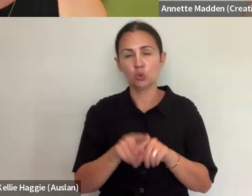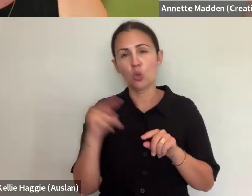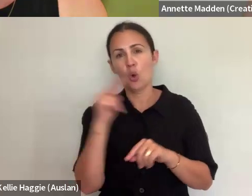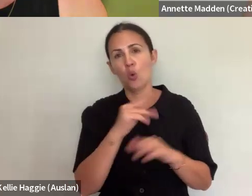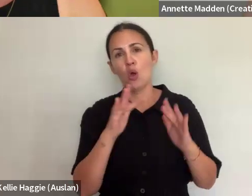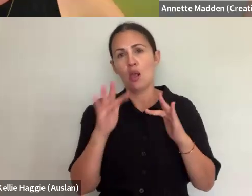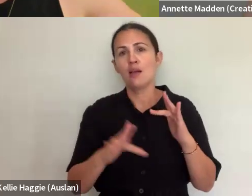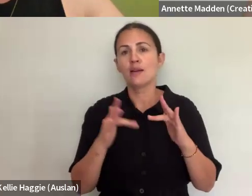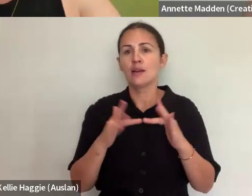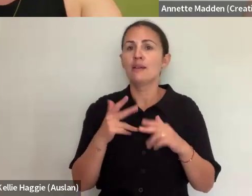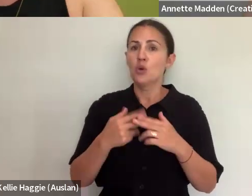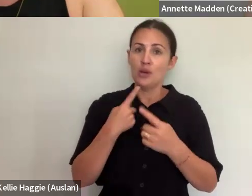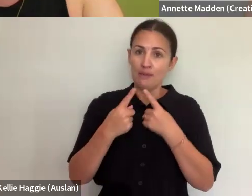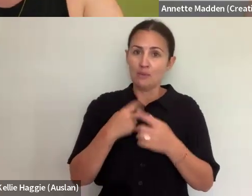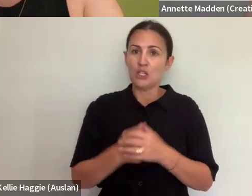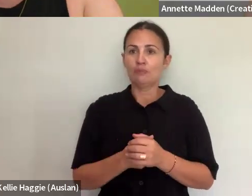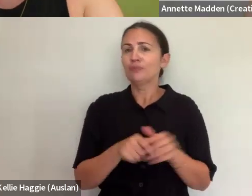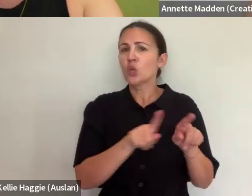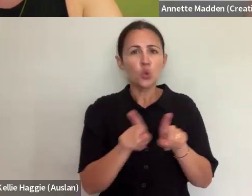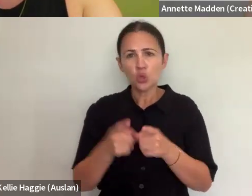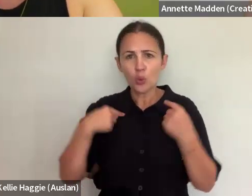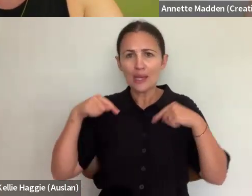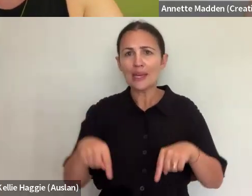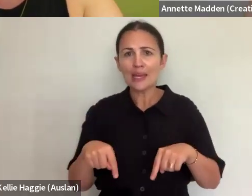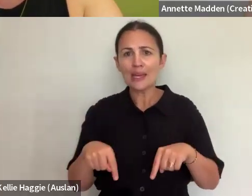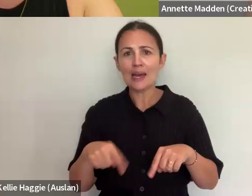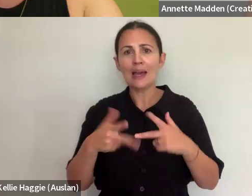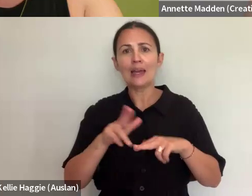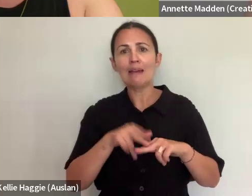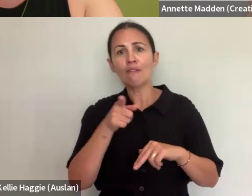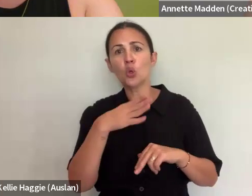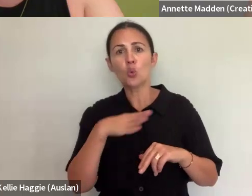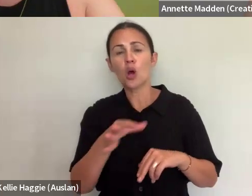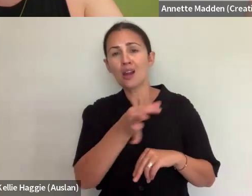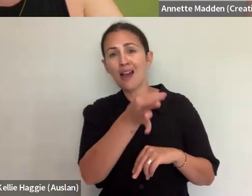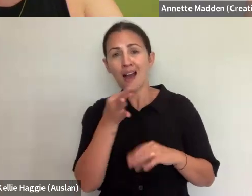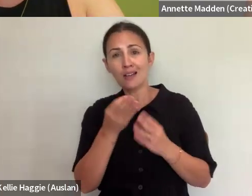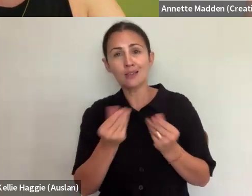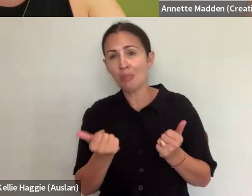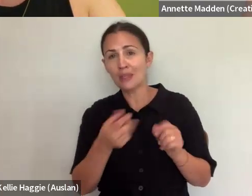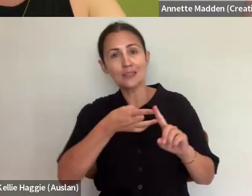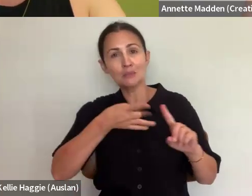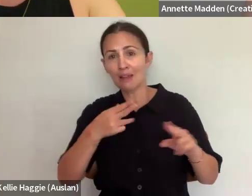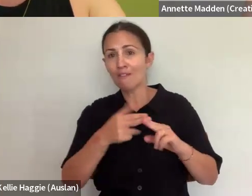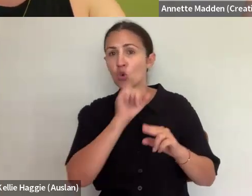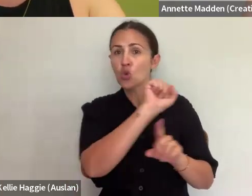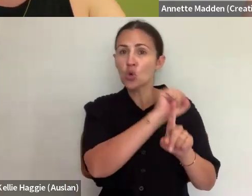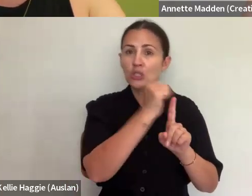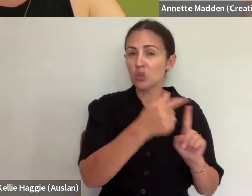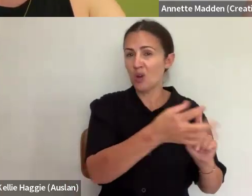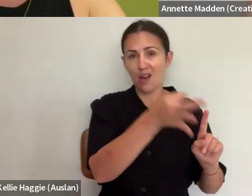terms of supporting, you know, the development of your application. And, of course, we are